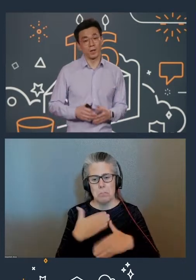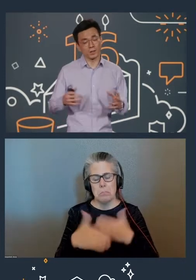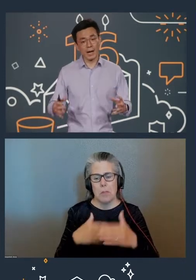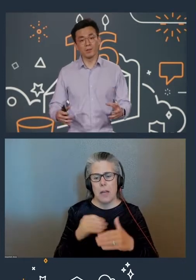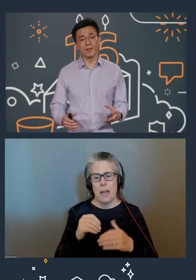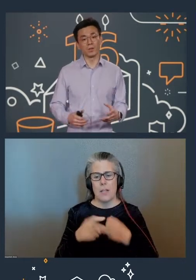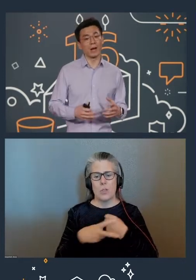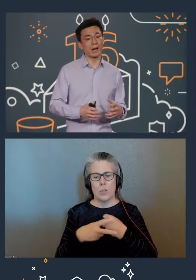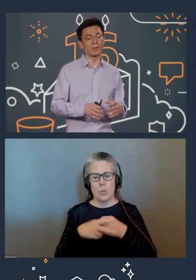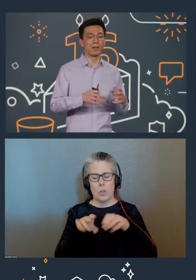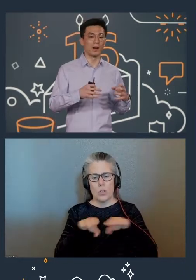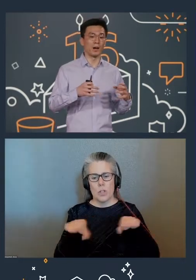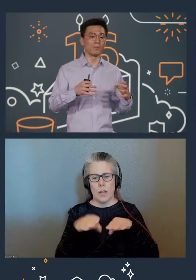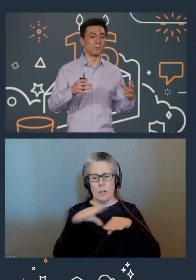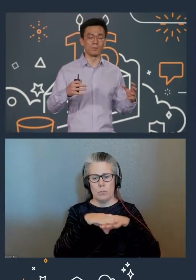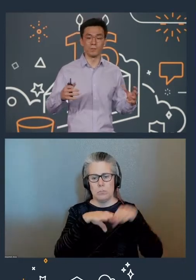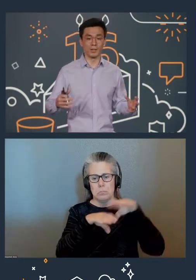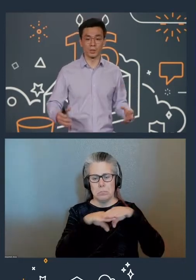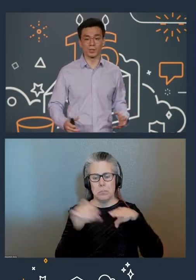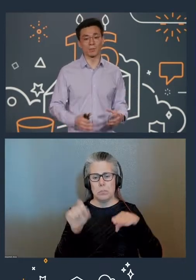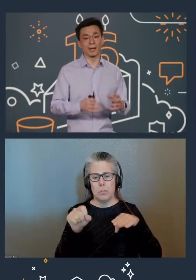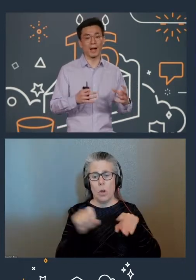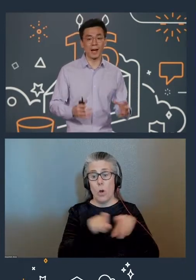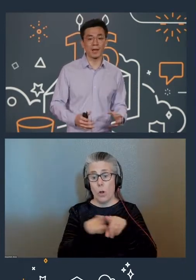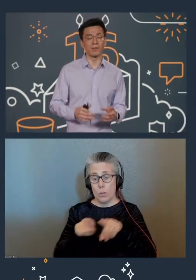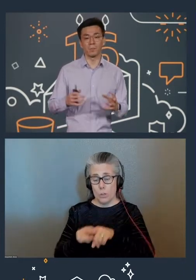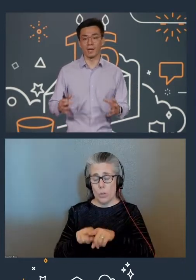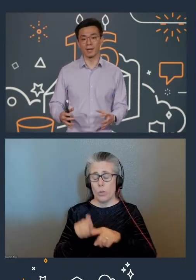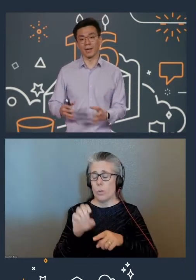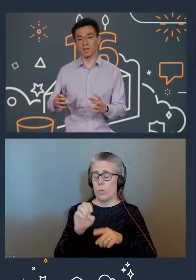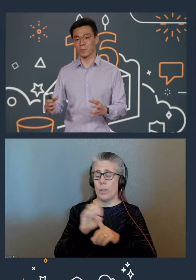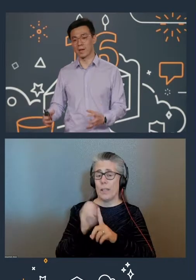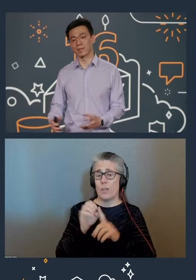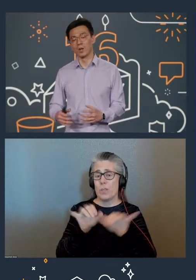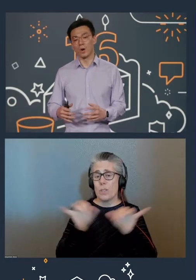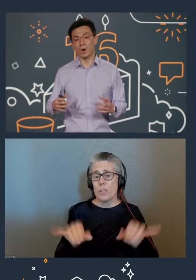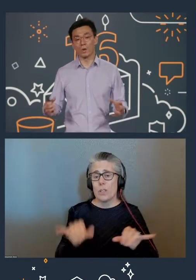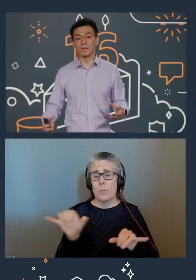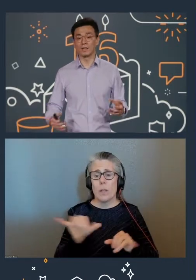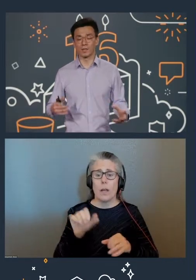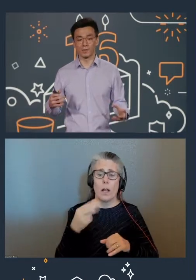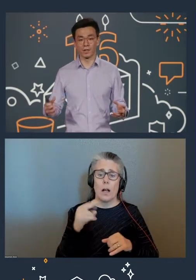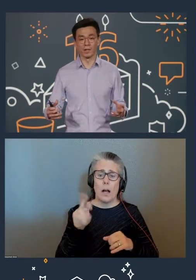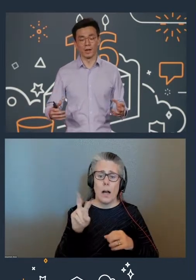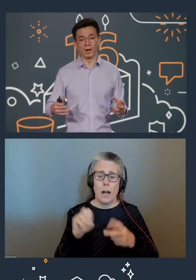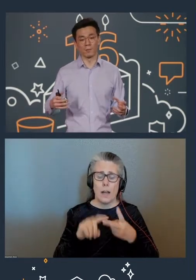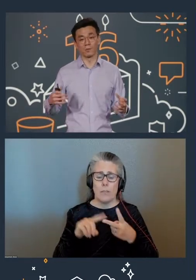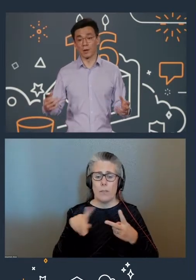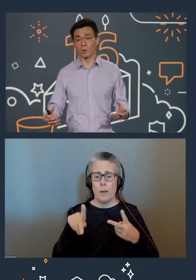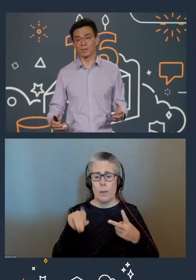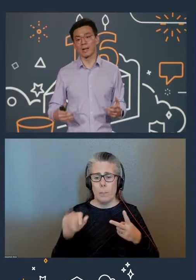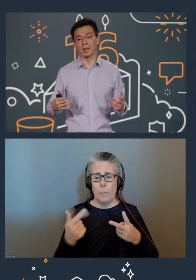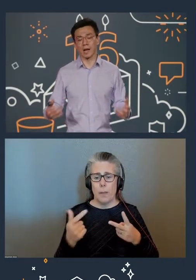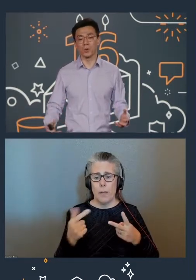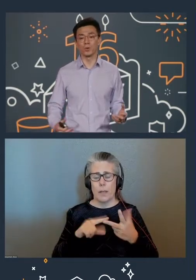But on top of it, you have ecosystem like Hive, Pig, HBase, all these different frameworks that allow you